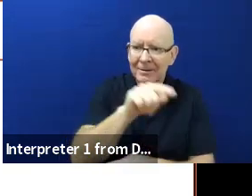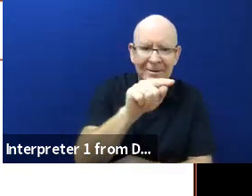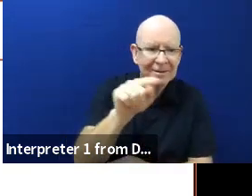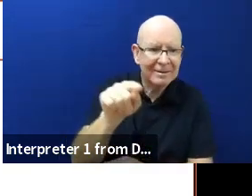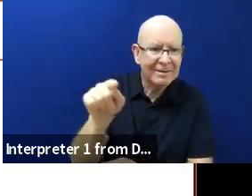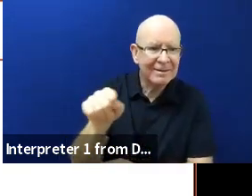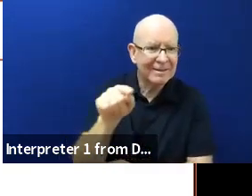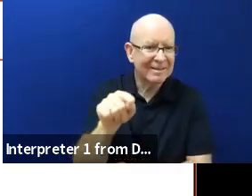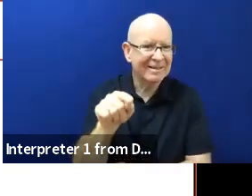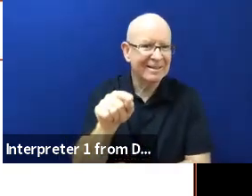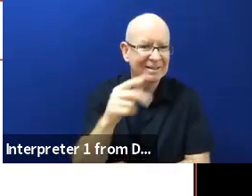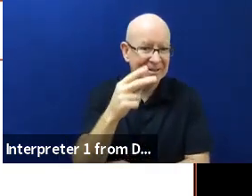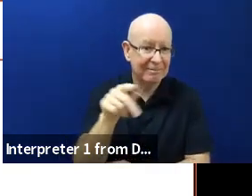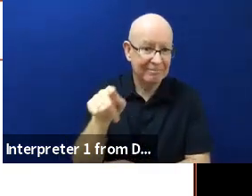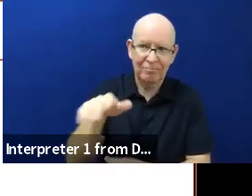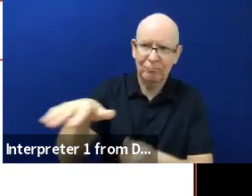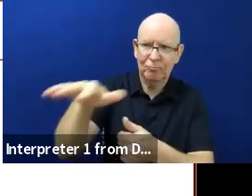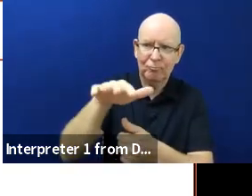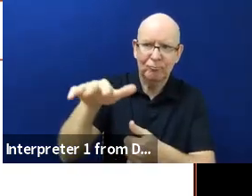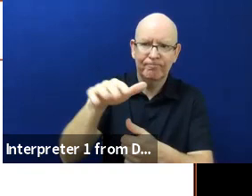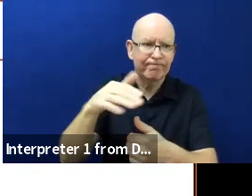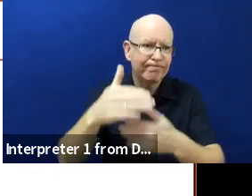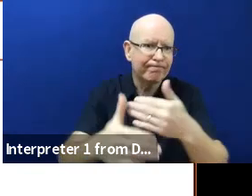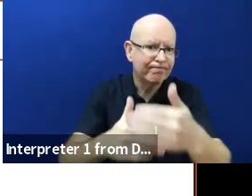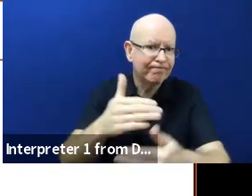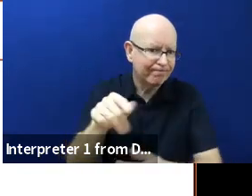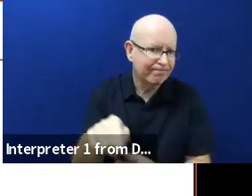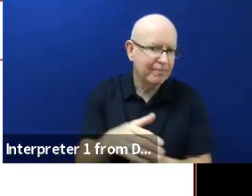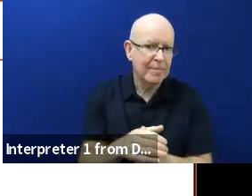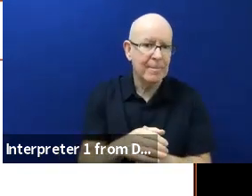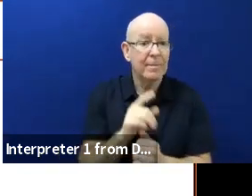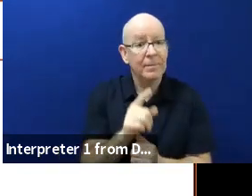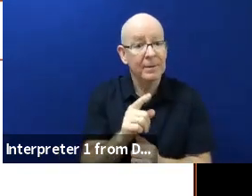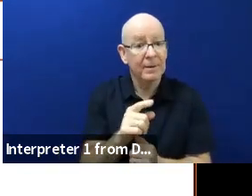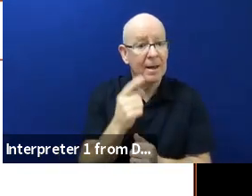that whenever a disability allowance, exist and is of an adequate amount,